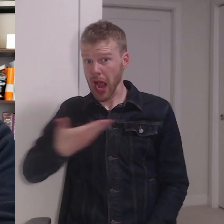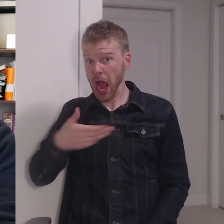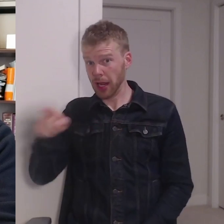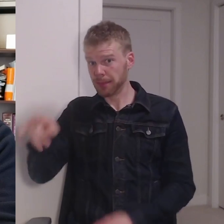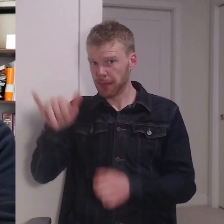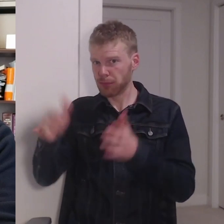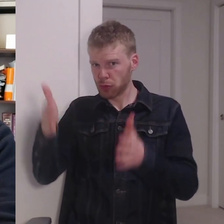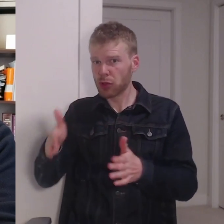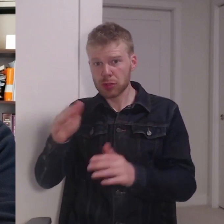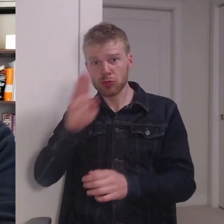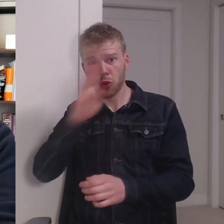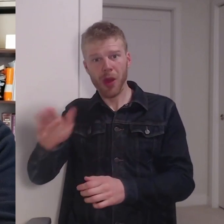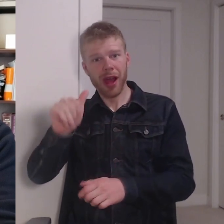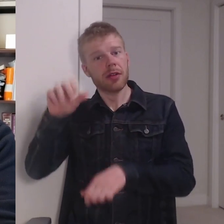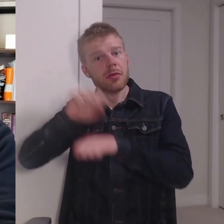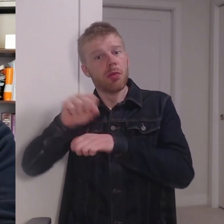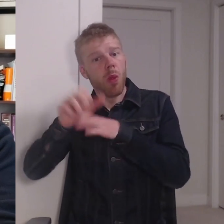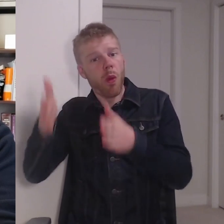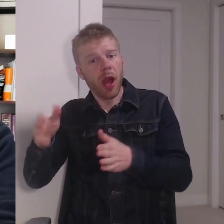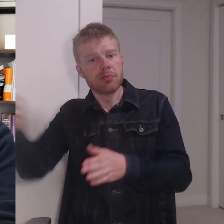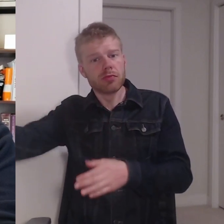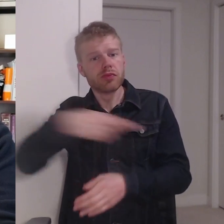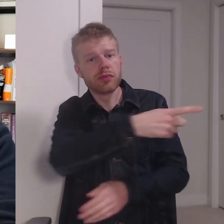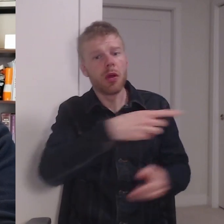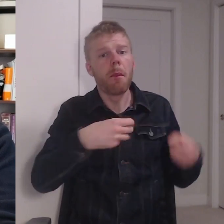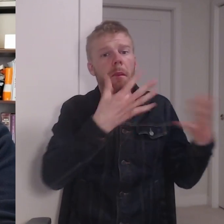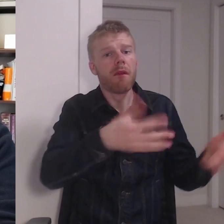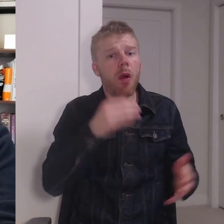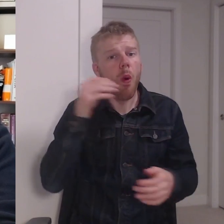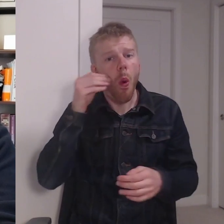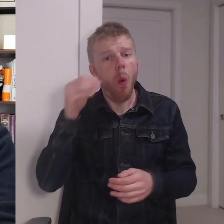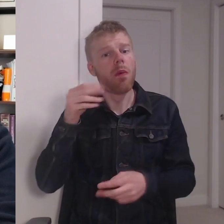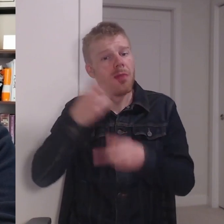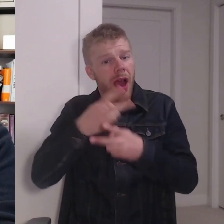then hire them directly as employees to provide the home care and do all the